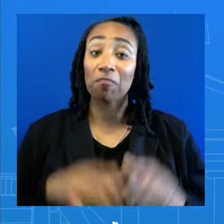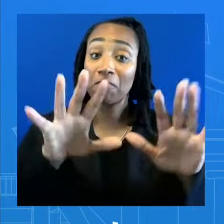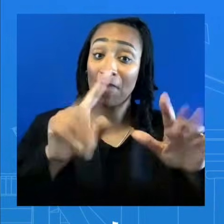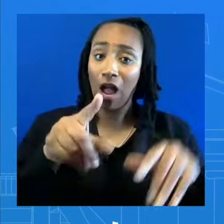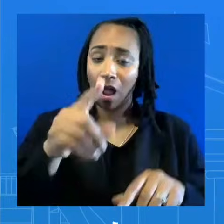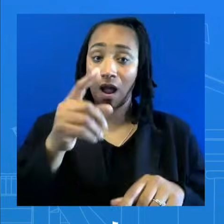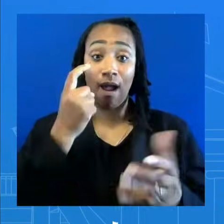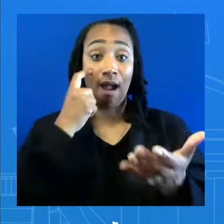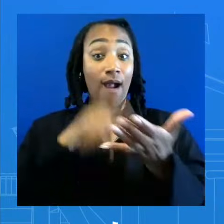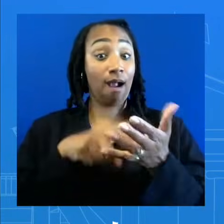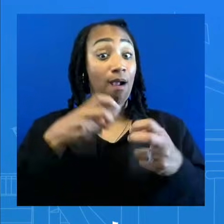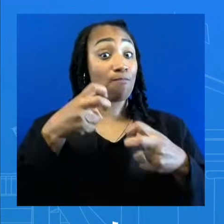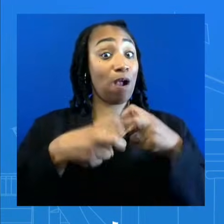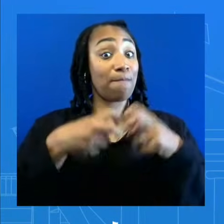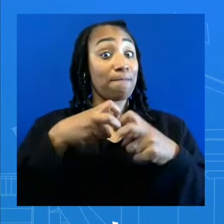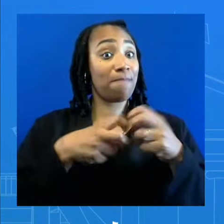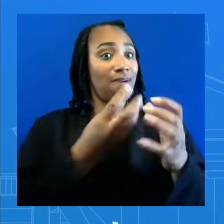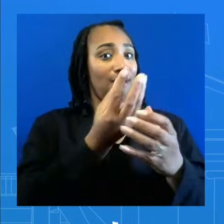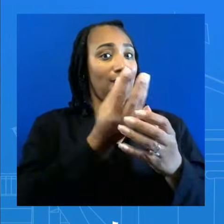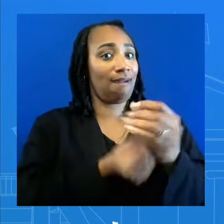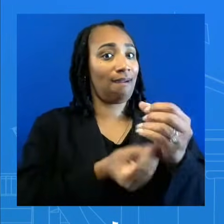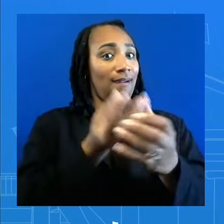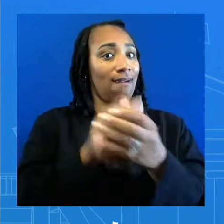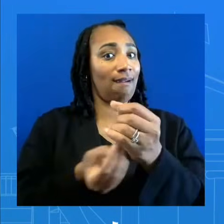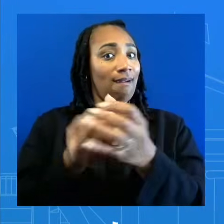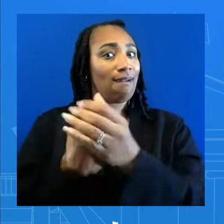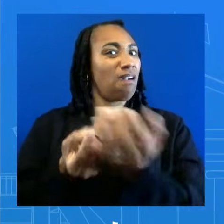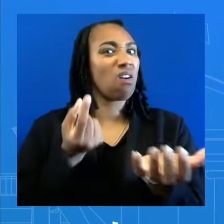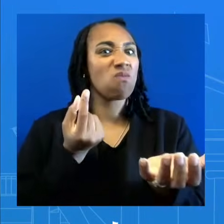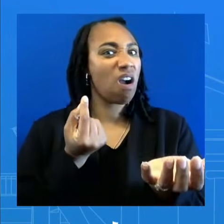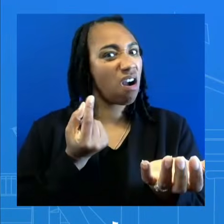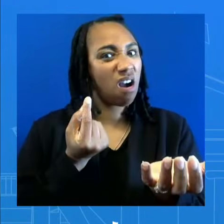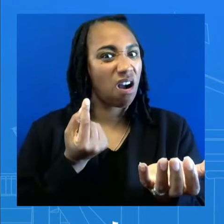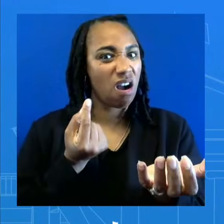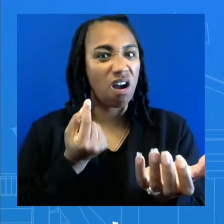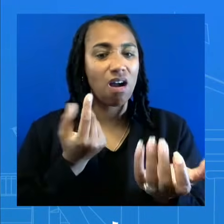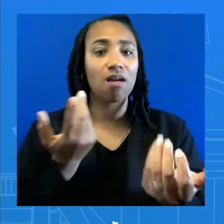and expand existing counter-drone authorities so that we are better prepared to identify